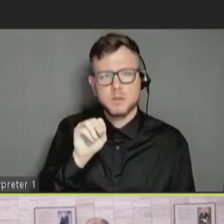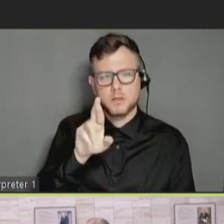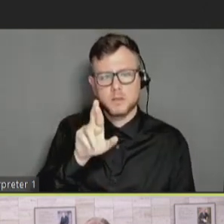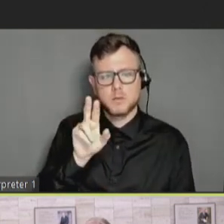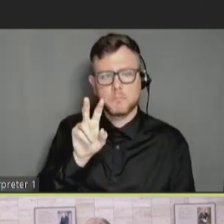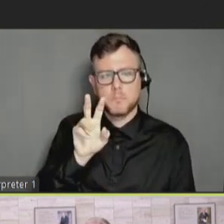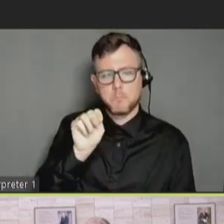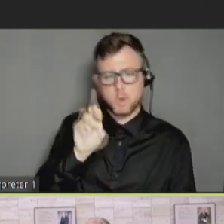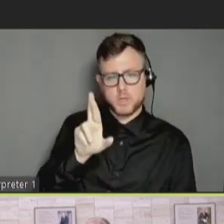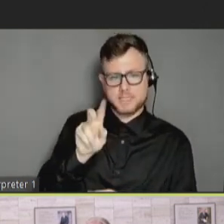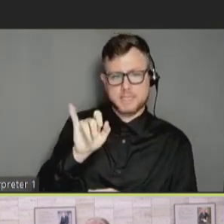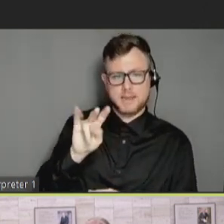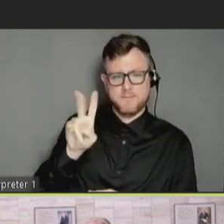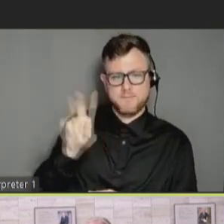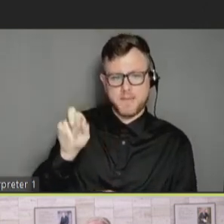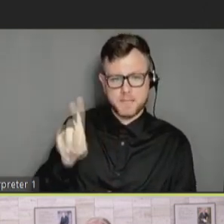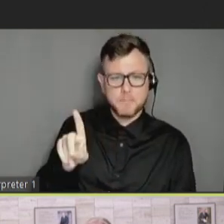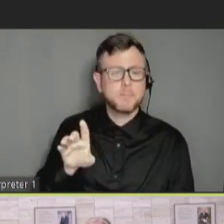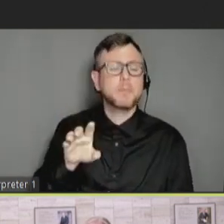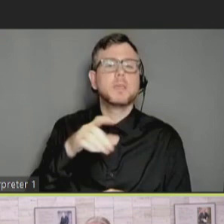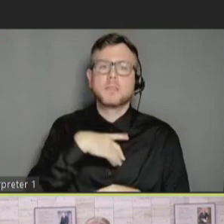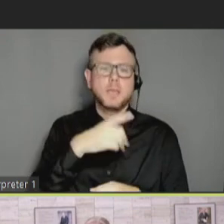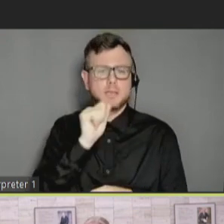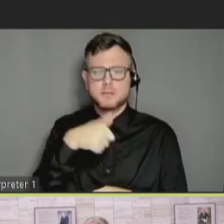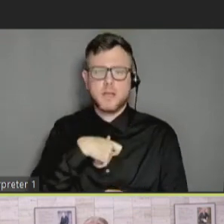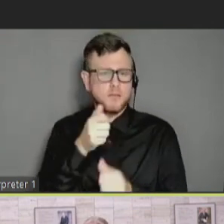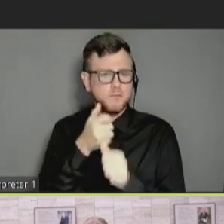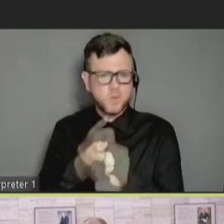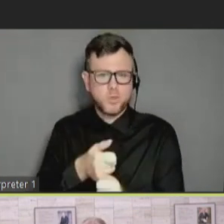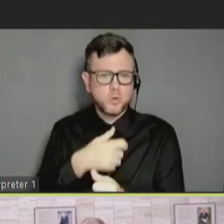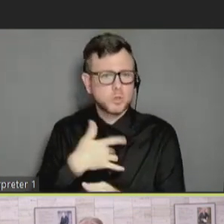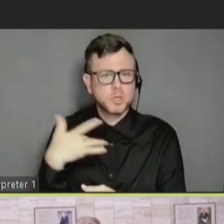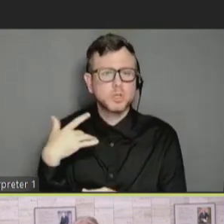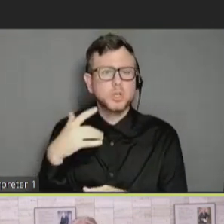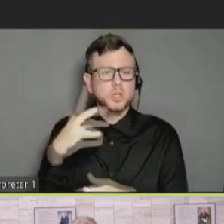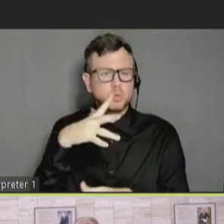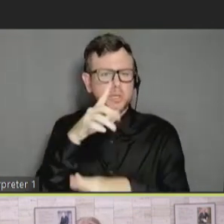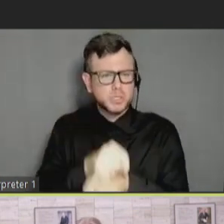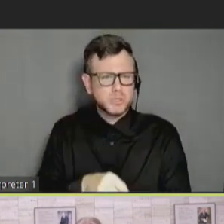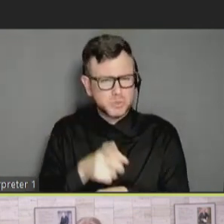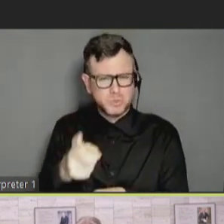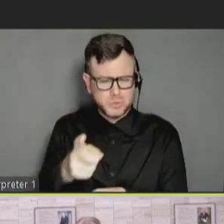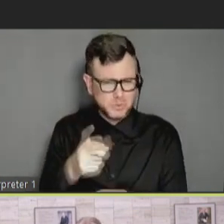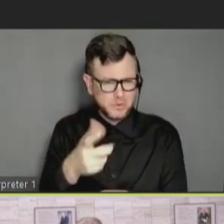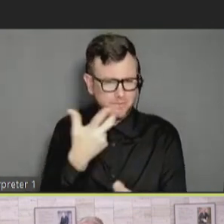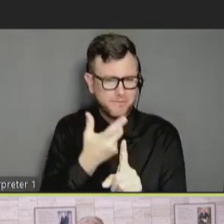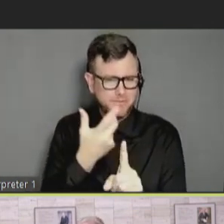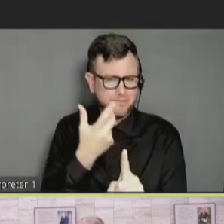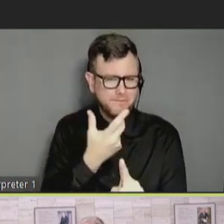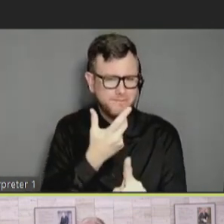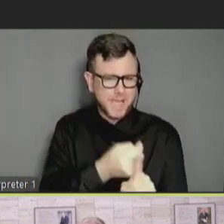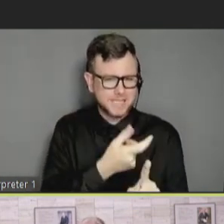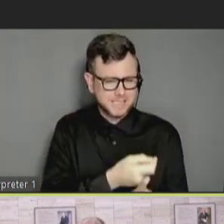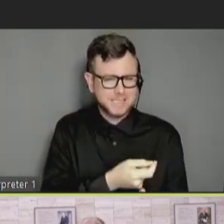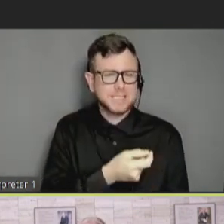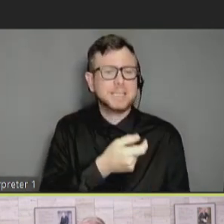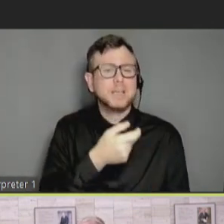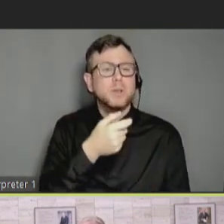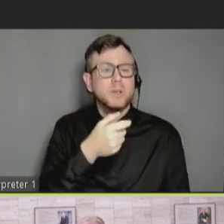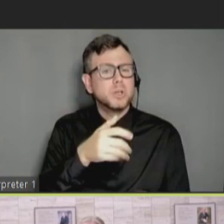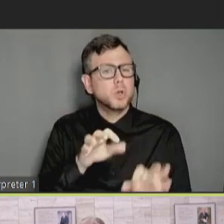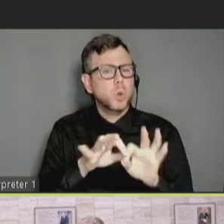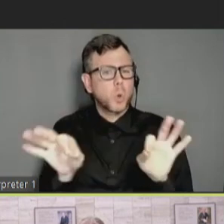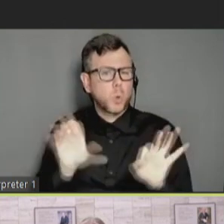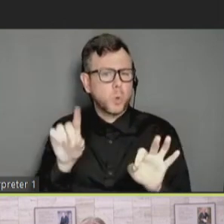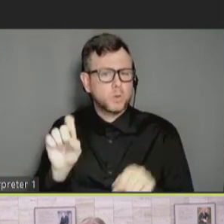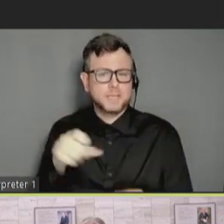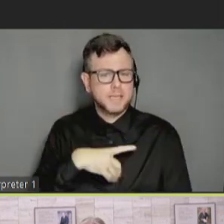and doesn't follow the traditional vaccine product codes, it's not sitting in a system vaccine code